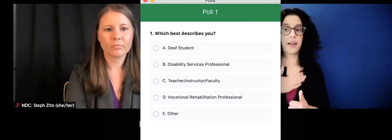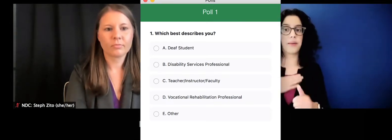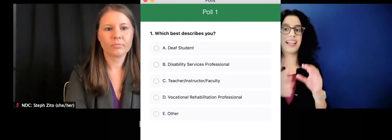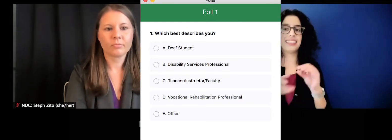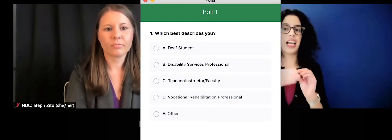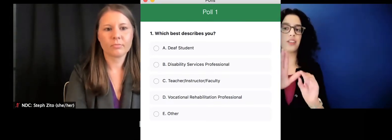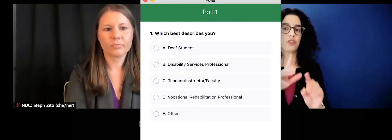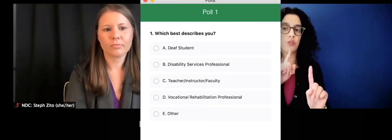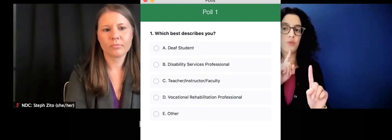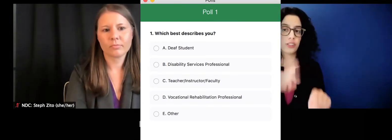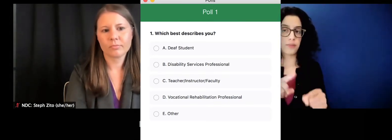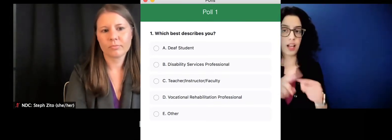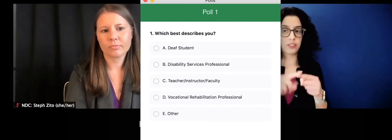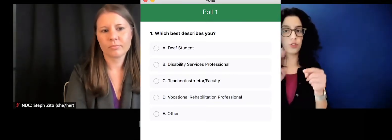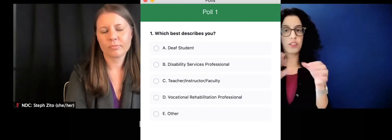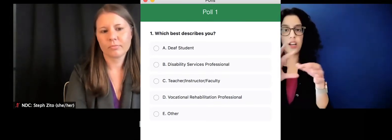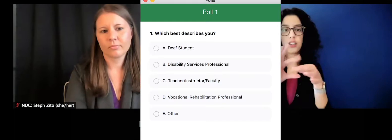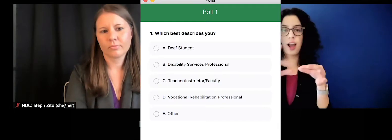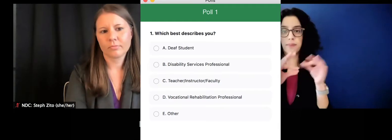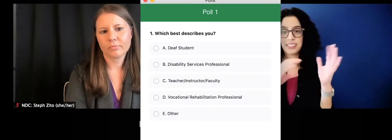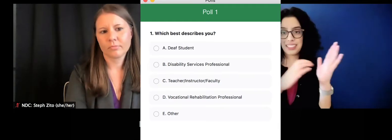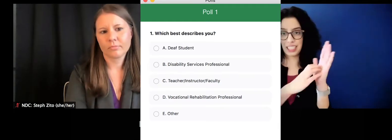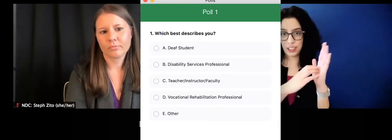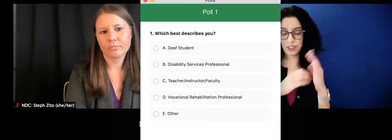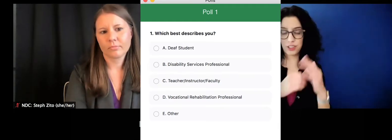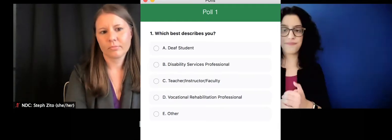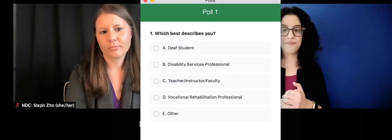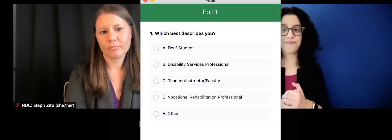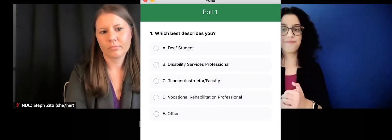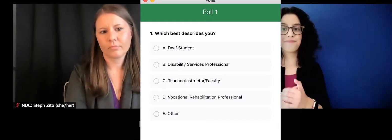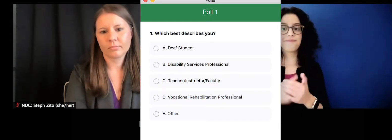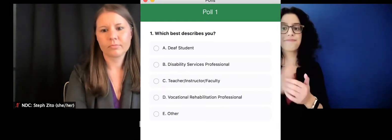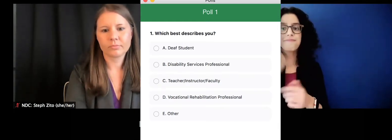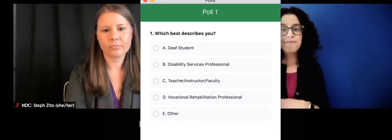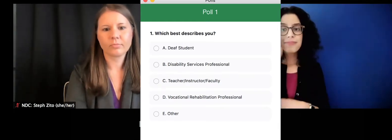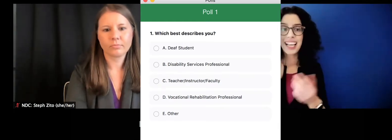please add your response to the comment section.